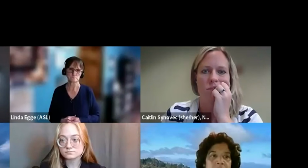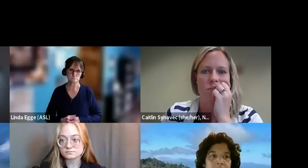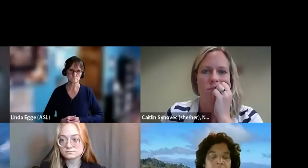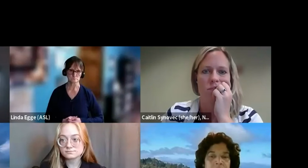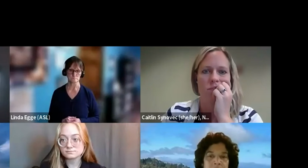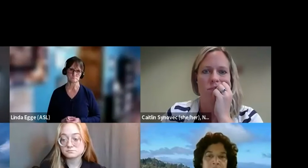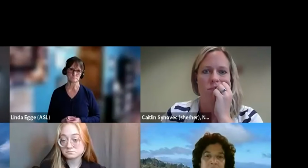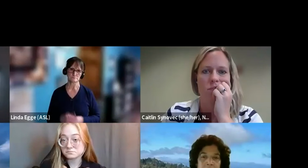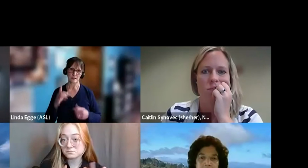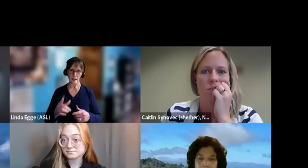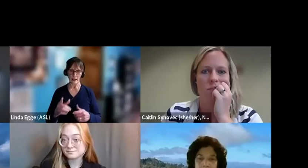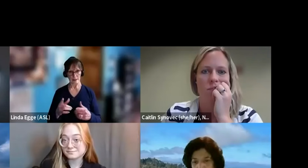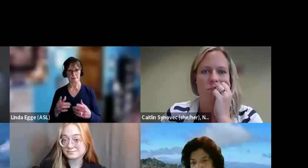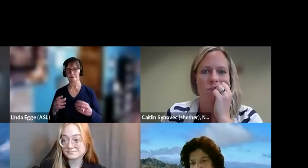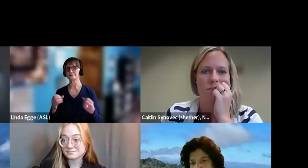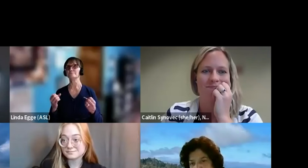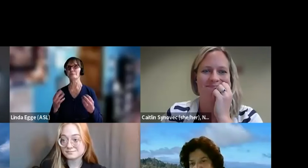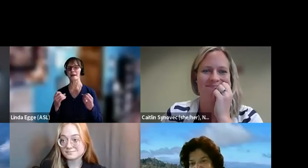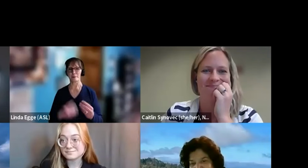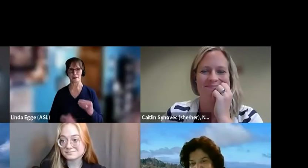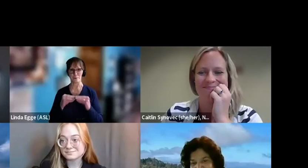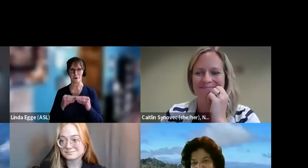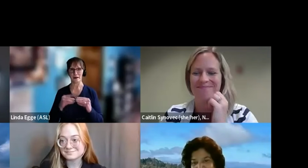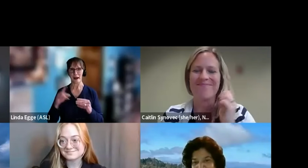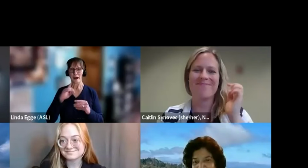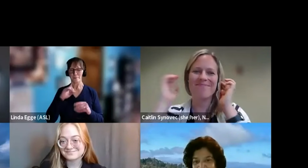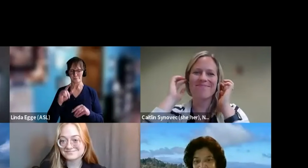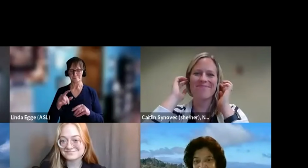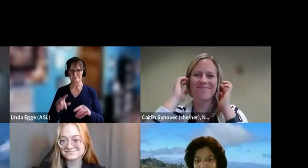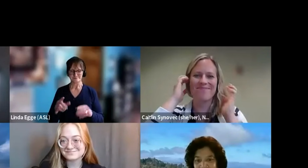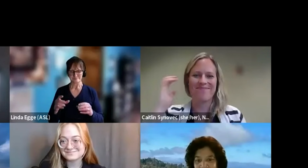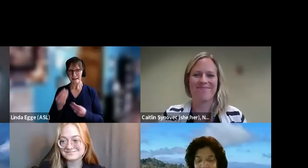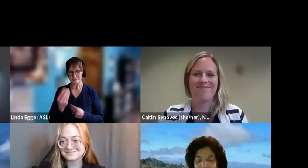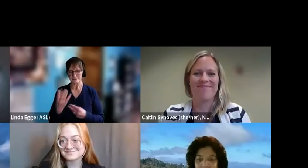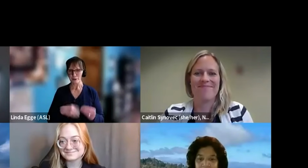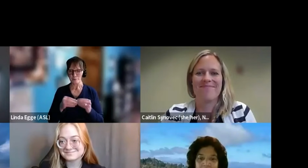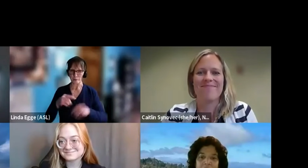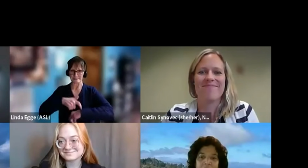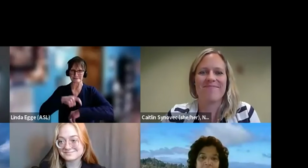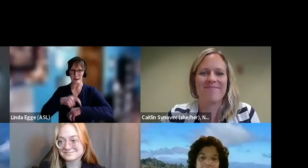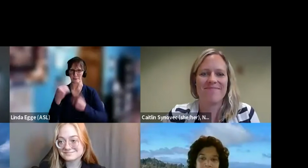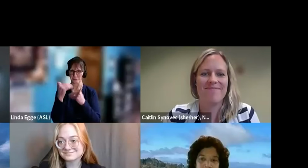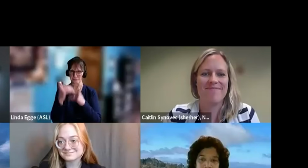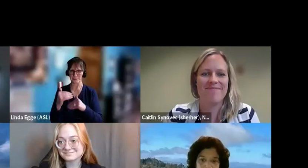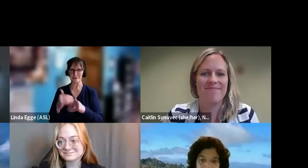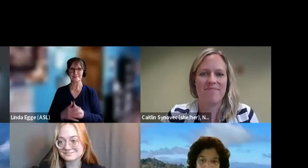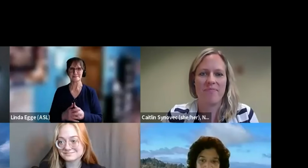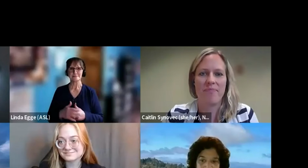Yeah. And there's tons, tons more. But I'm also being mindful of time. I'm so grateful that you mentioned,